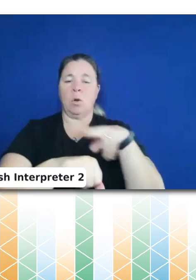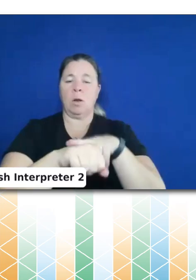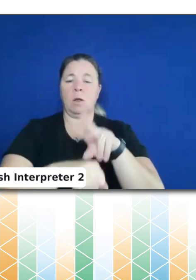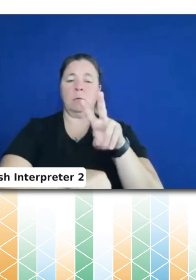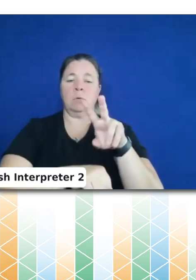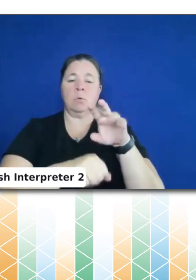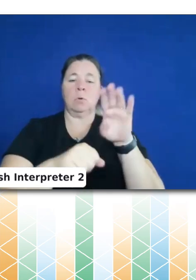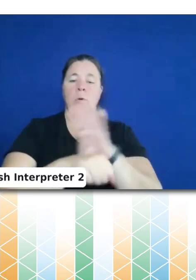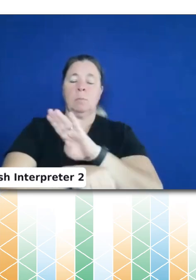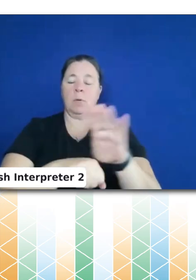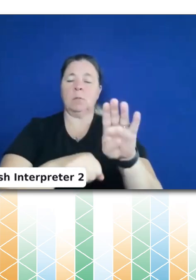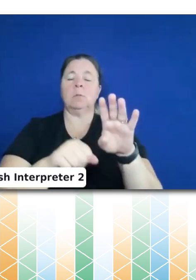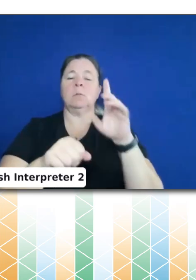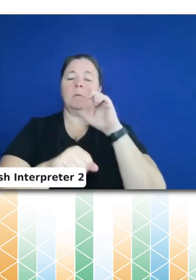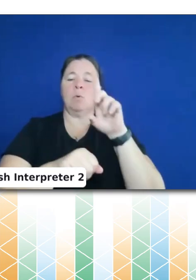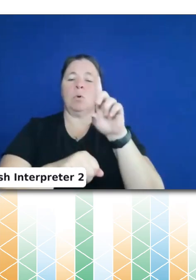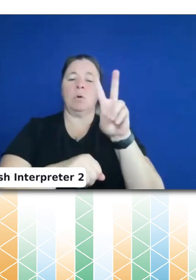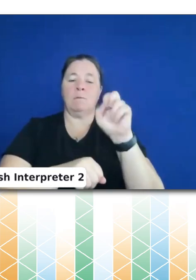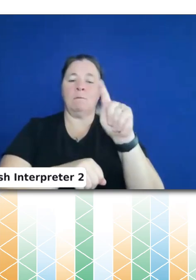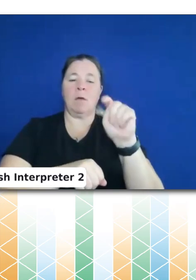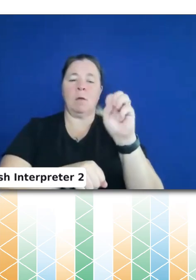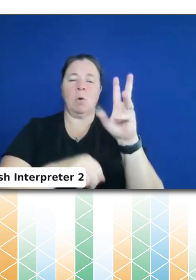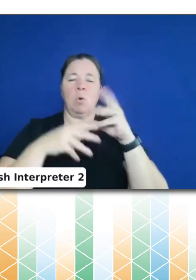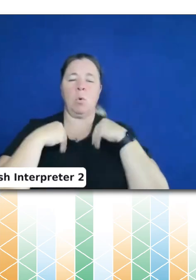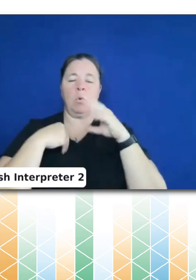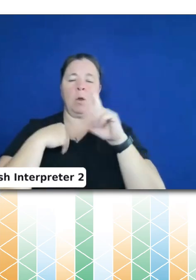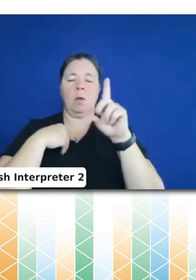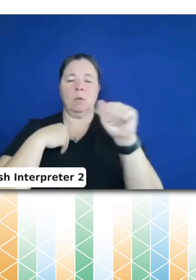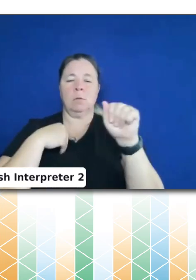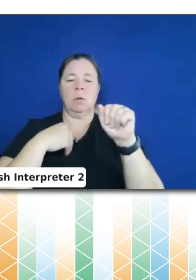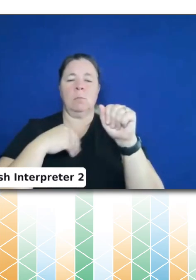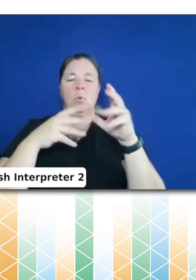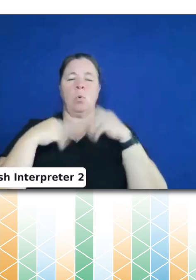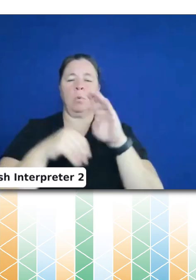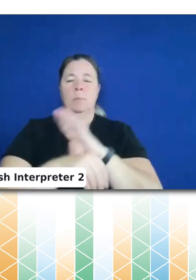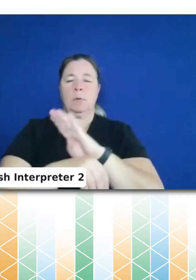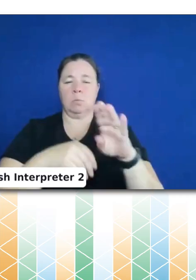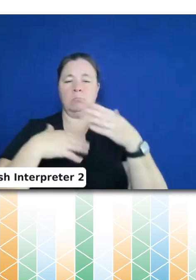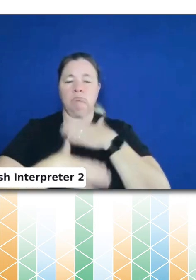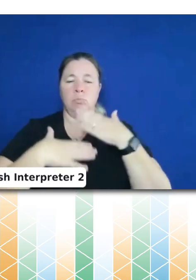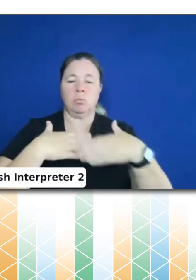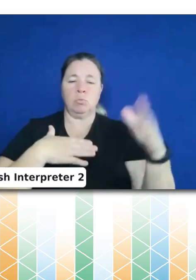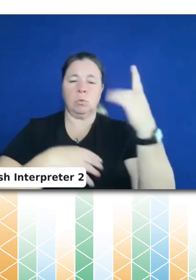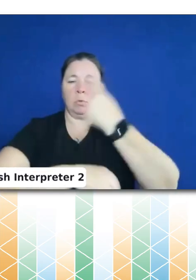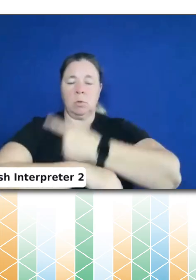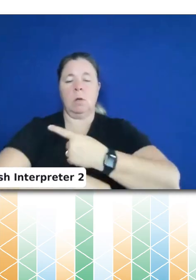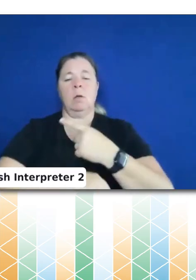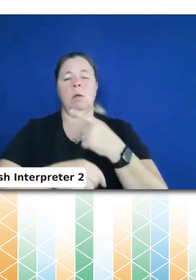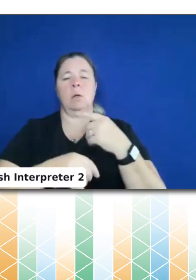And disabled-owned businesses. So, thanks again so much for joining us. Enjoy the rest of your day, and we'll see you next time at our next great learning opportunity.